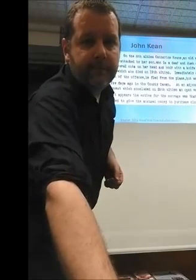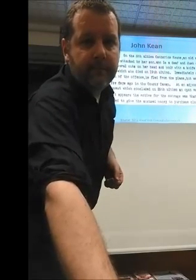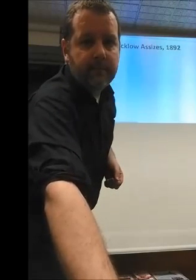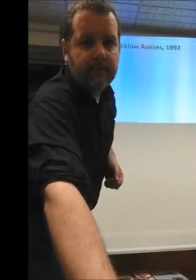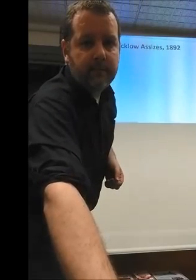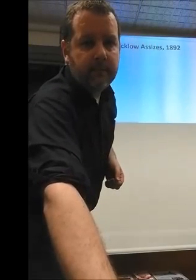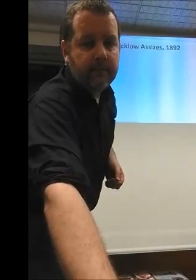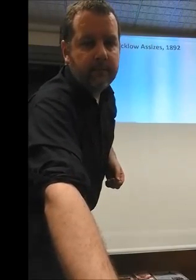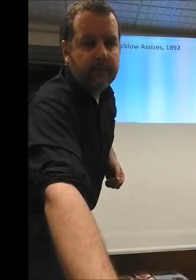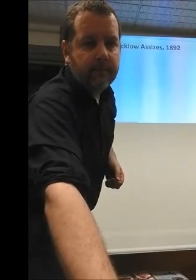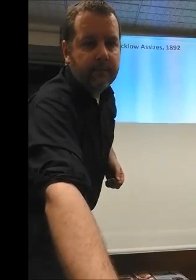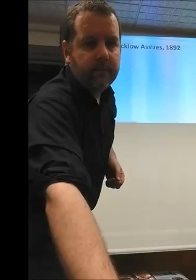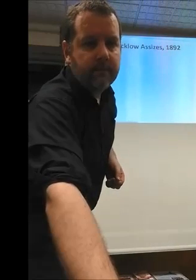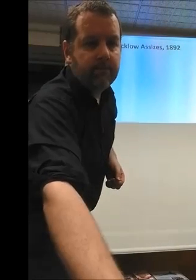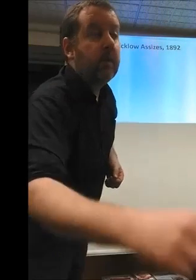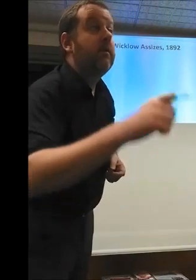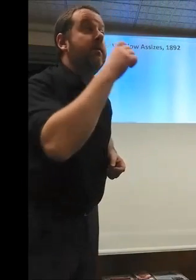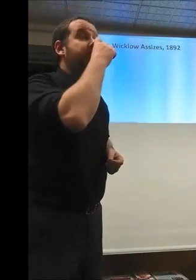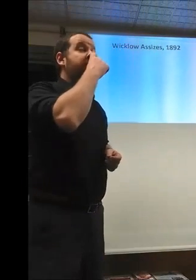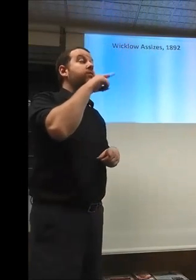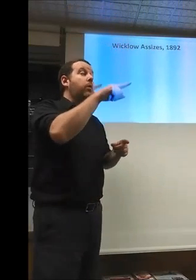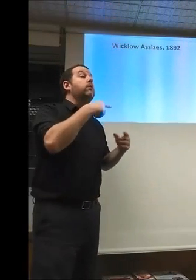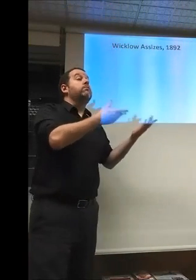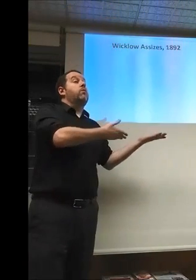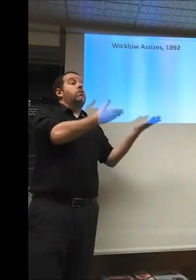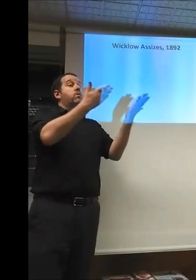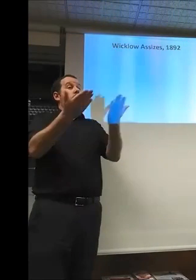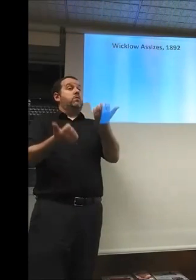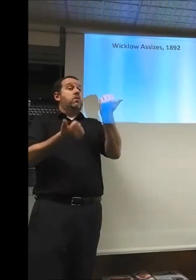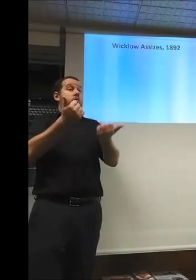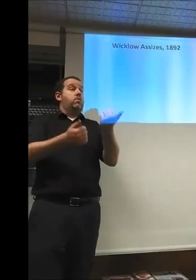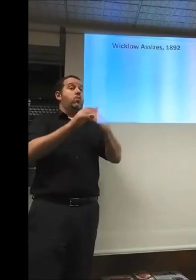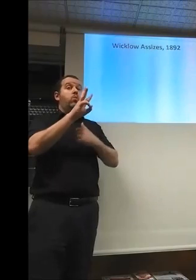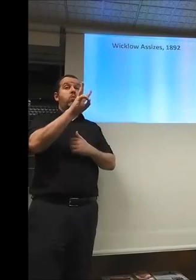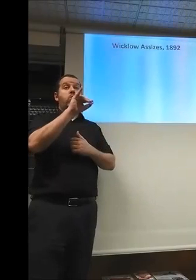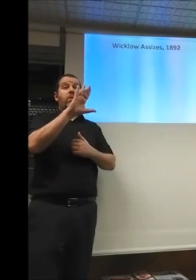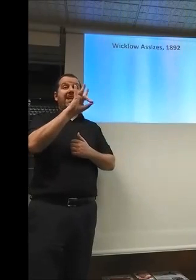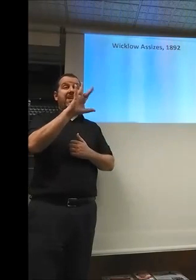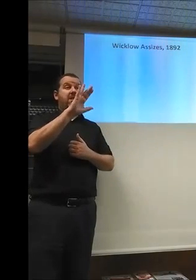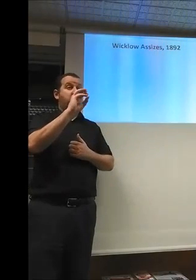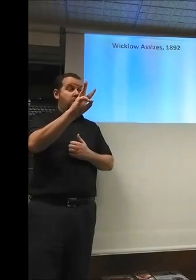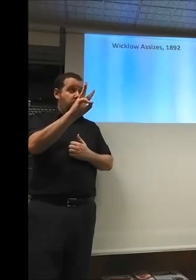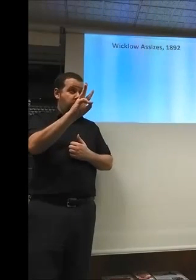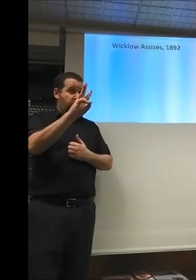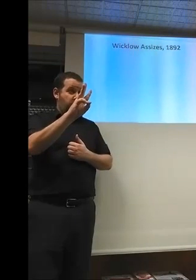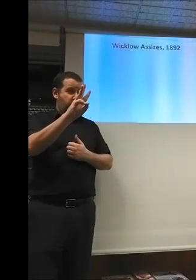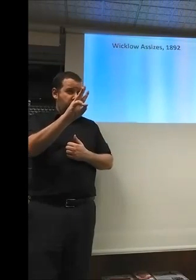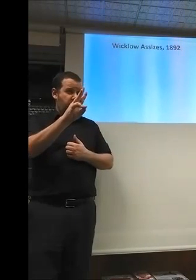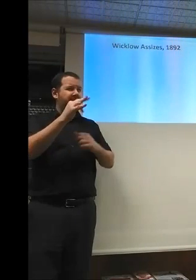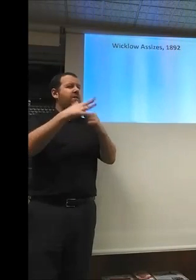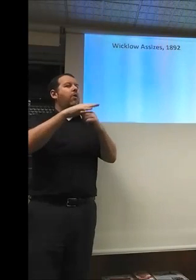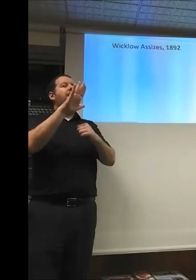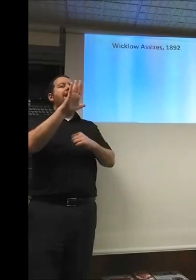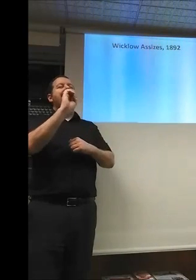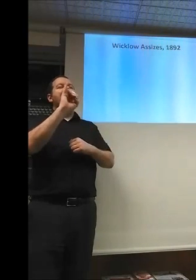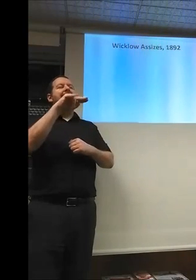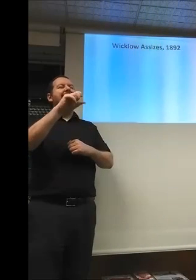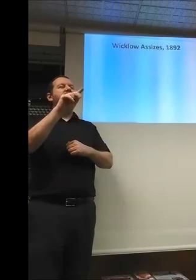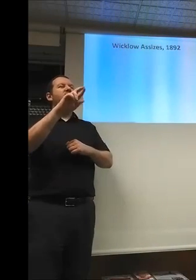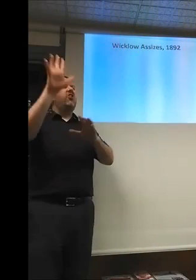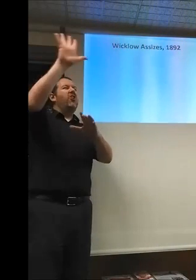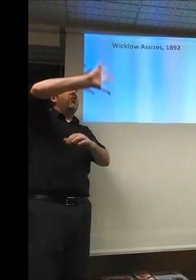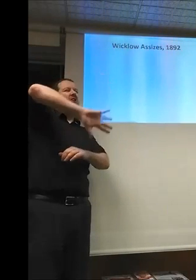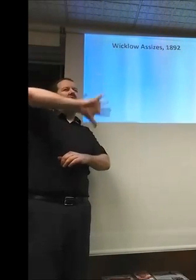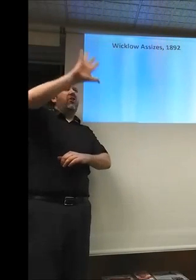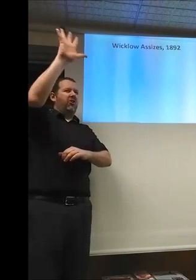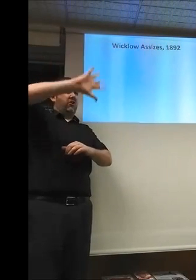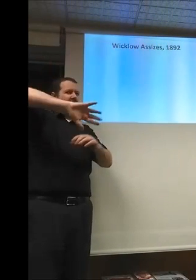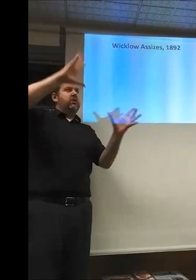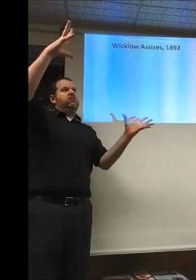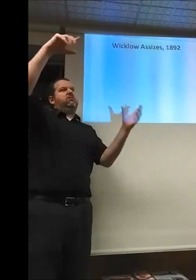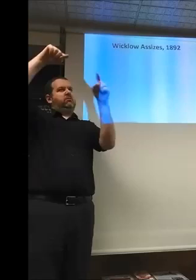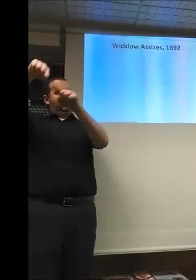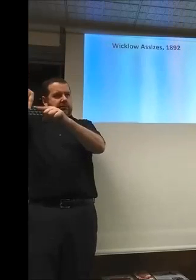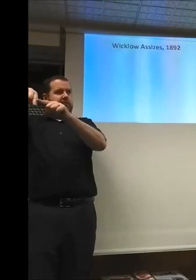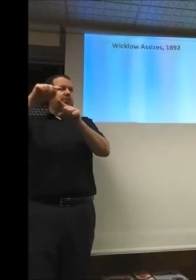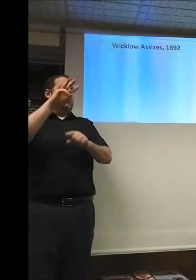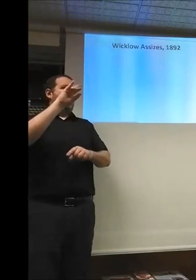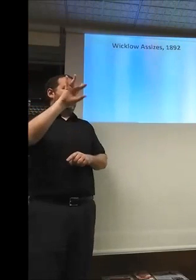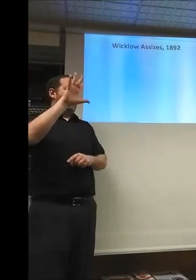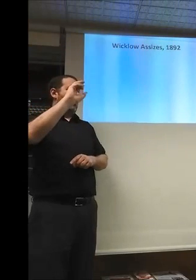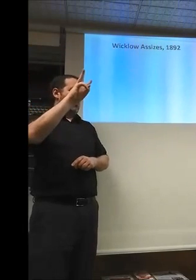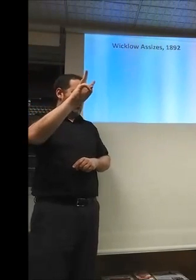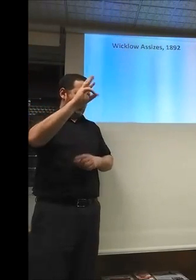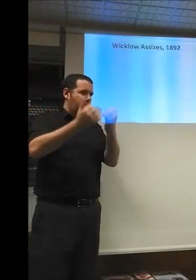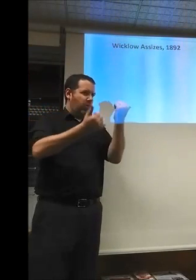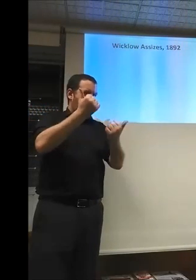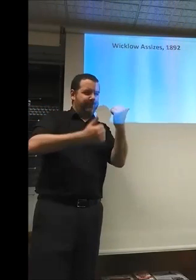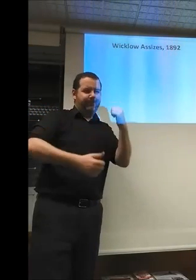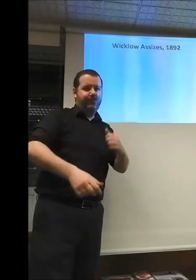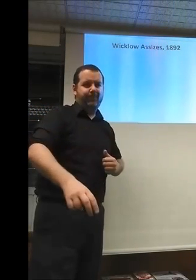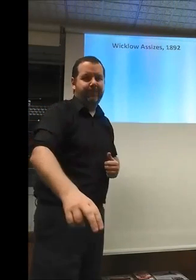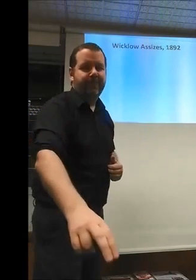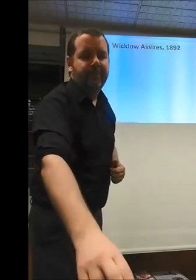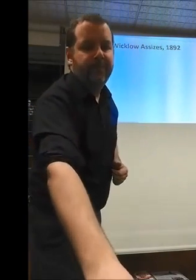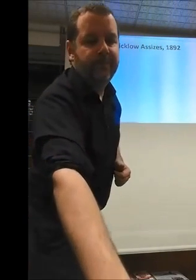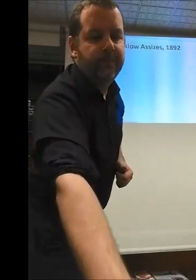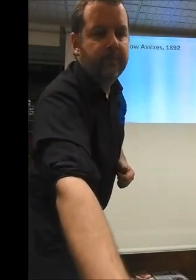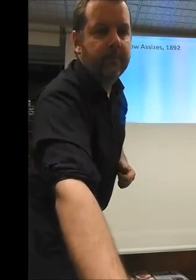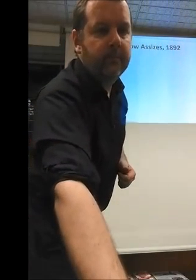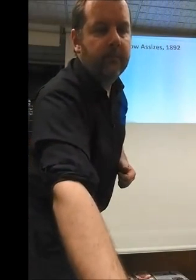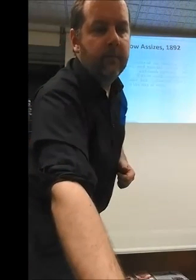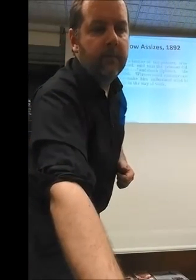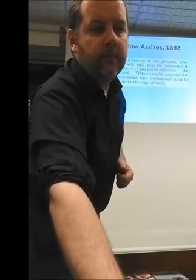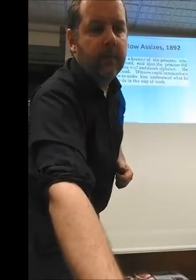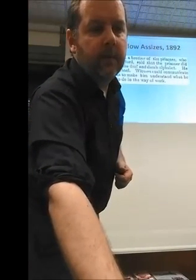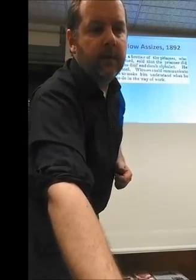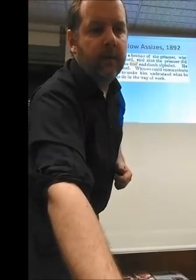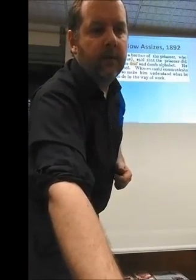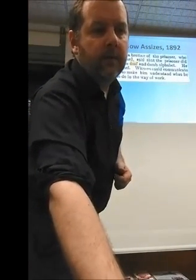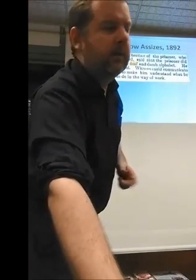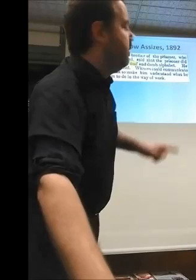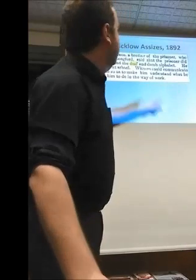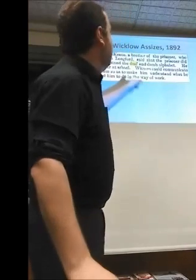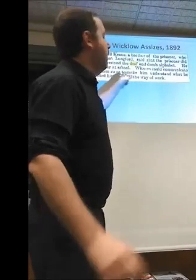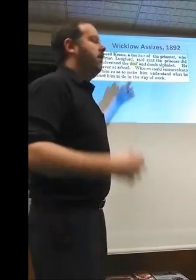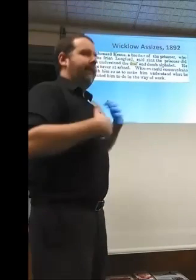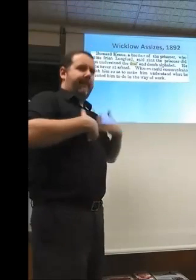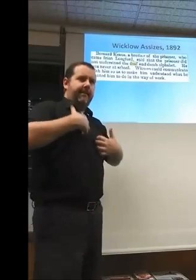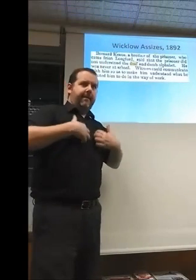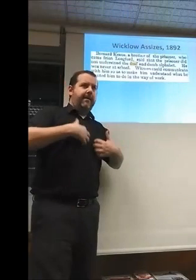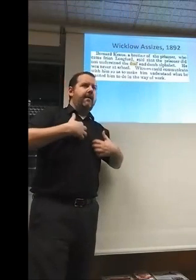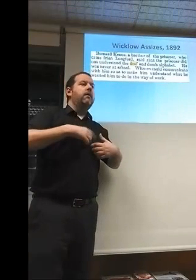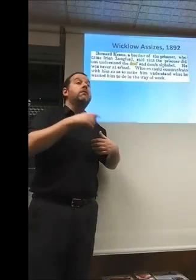it was eventually decided that the deaf man was guilty but then the jury actually recommended